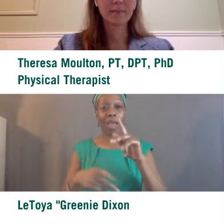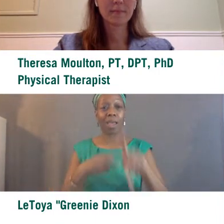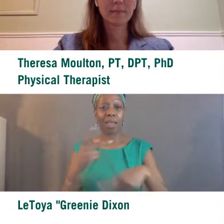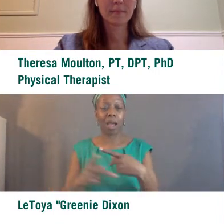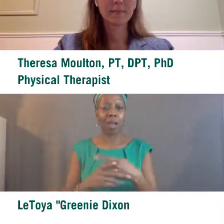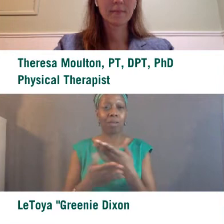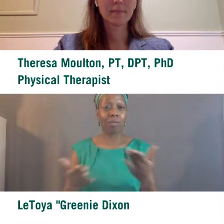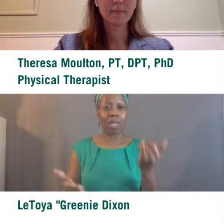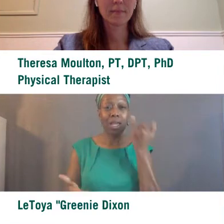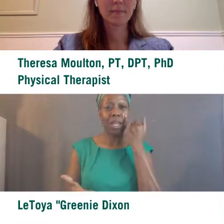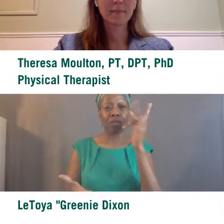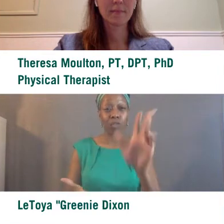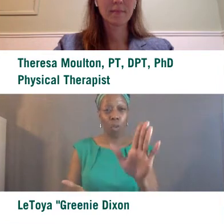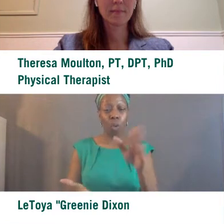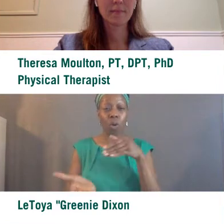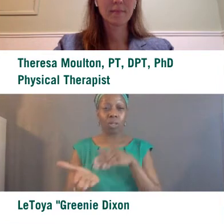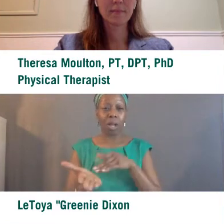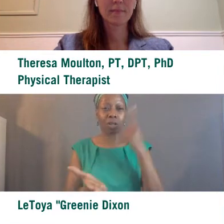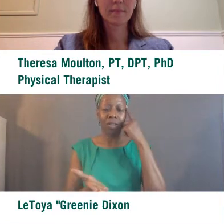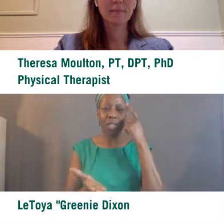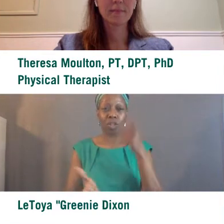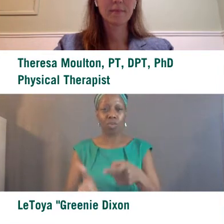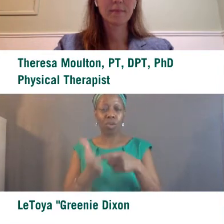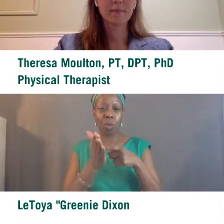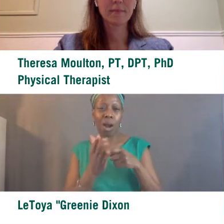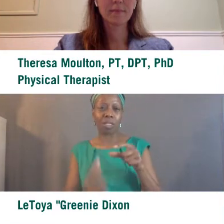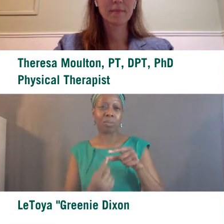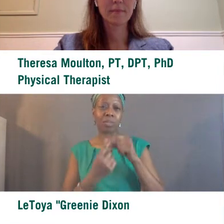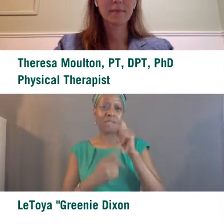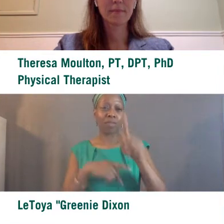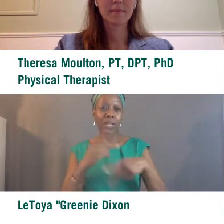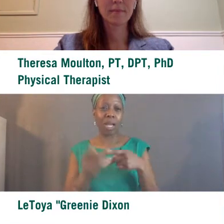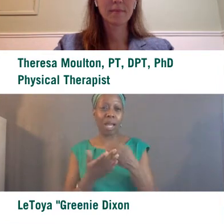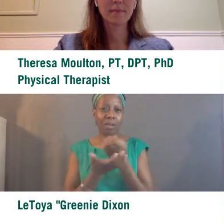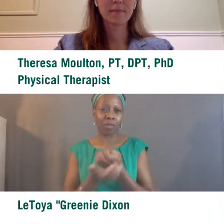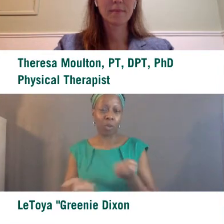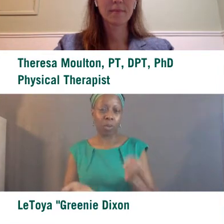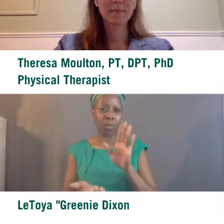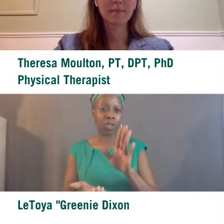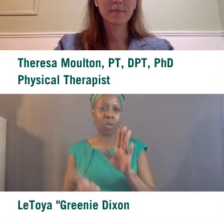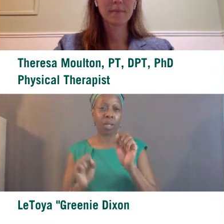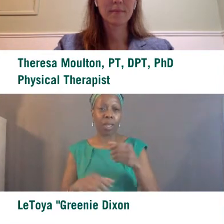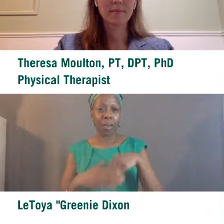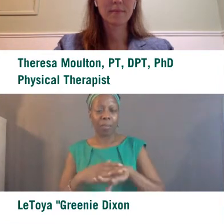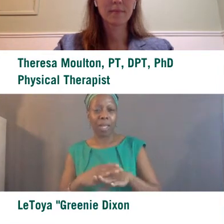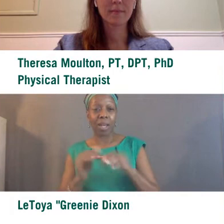then you're able to come in and be evaluated for that. Sometimes in person, sometimes over tele-health